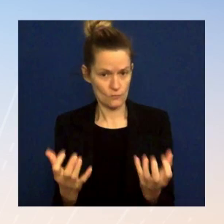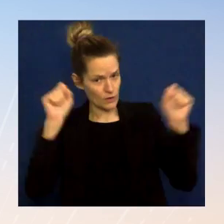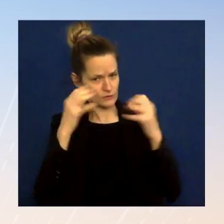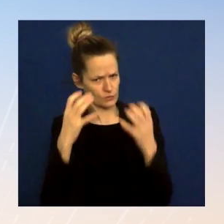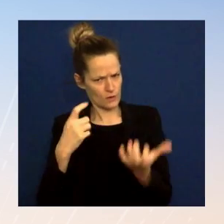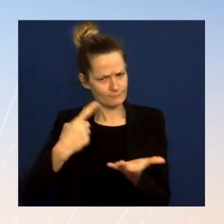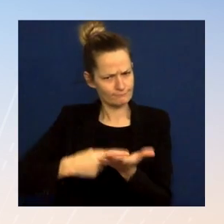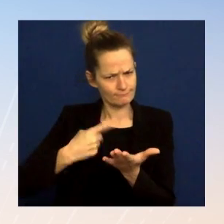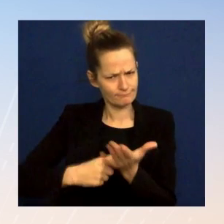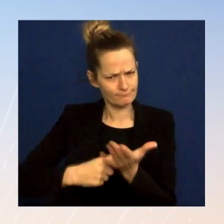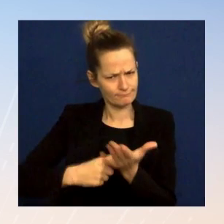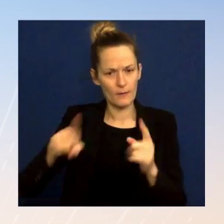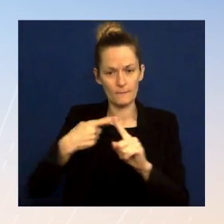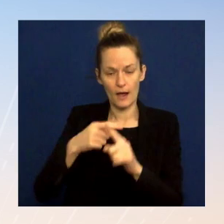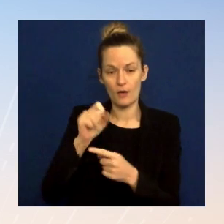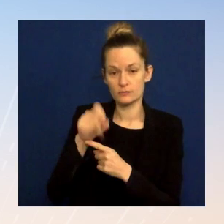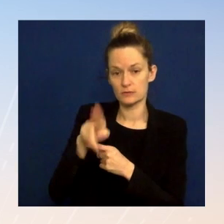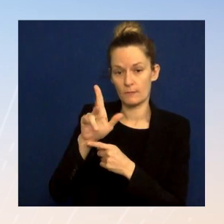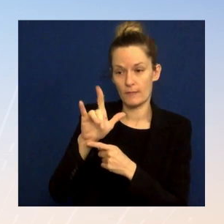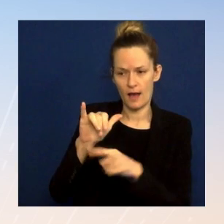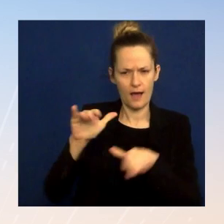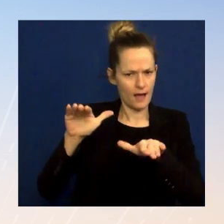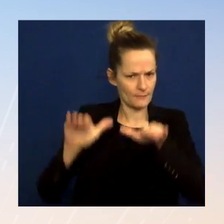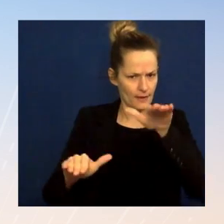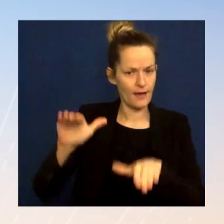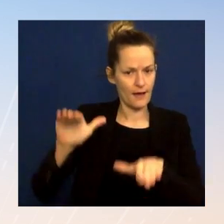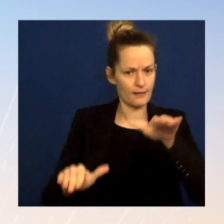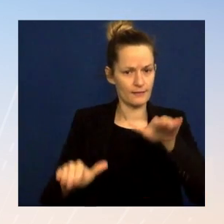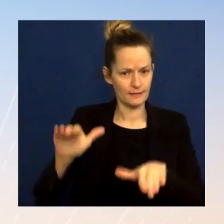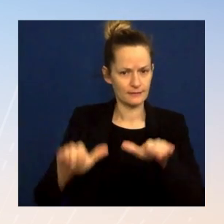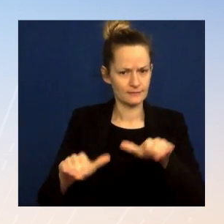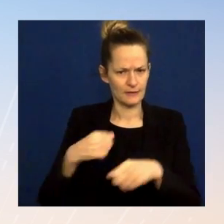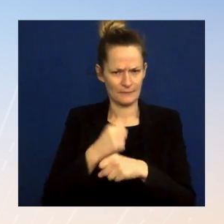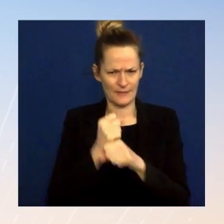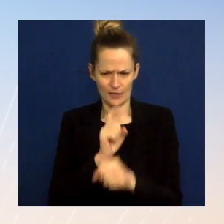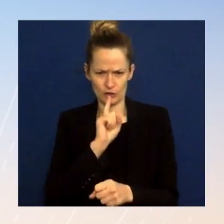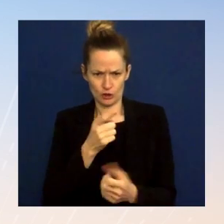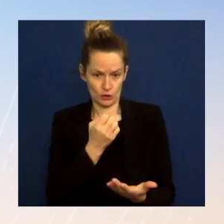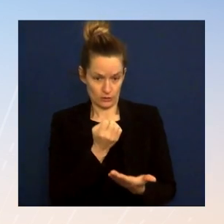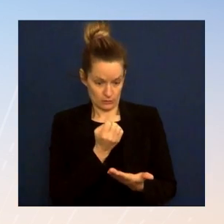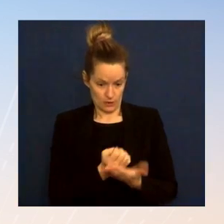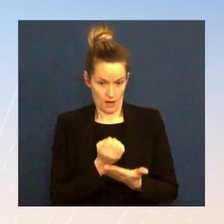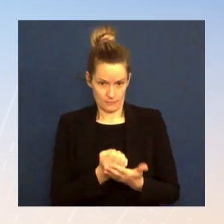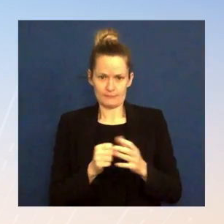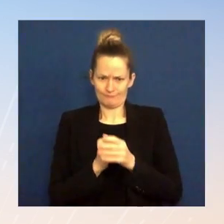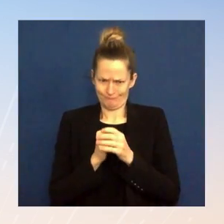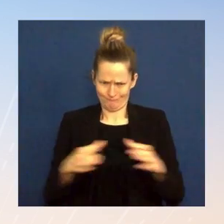so that the economic recovery here in the United States and elsewhere around the world is reinforced rather than undermined.